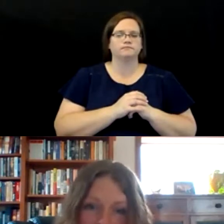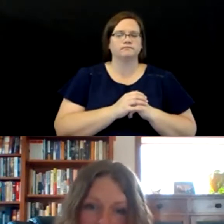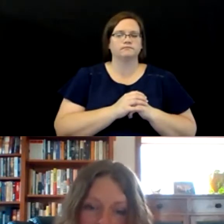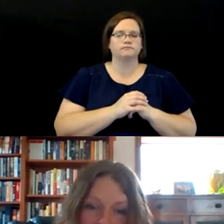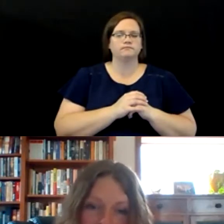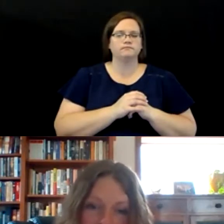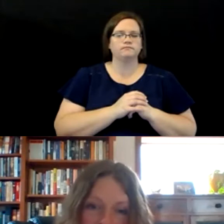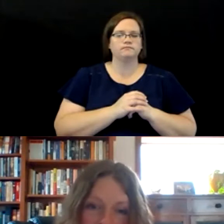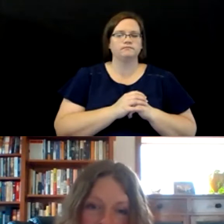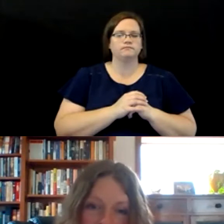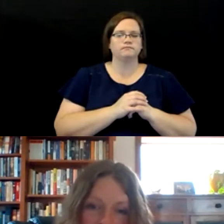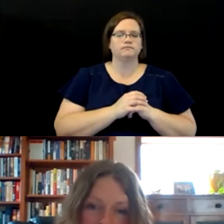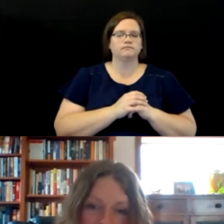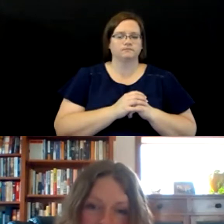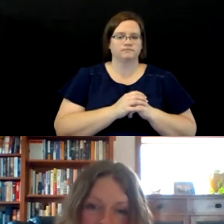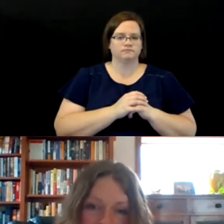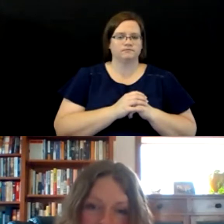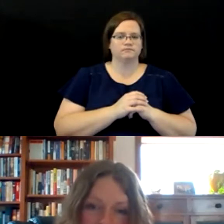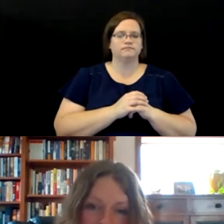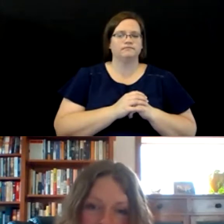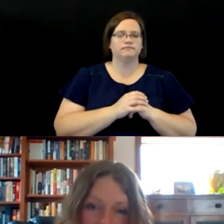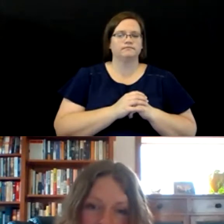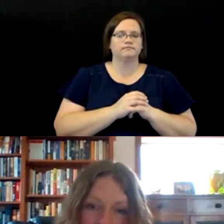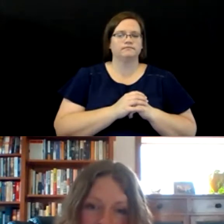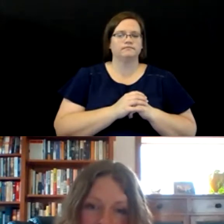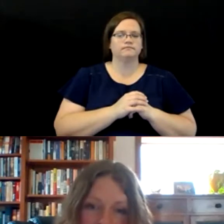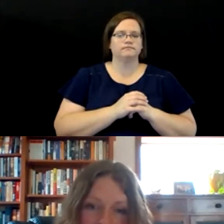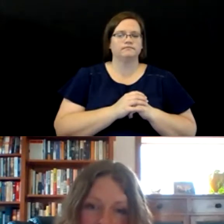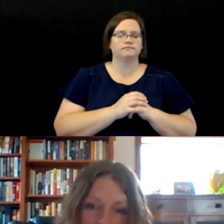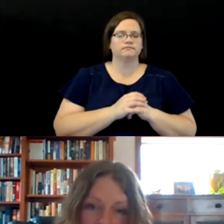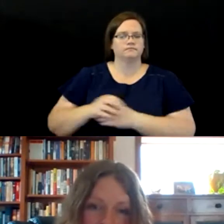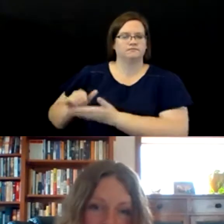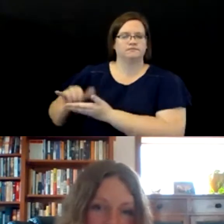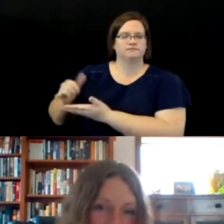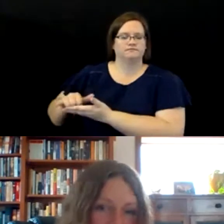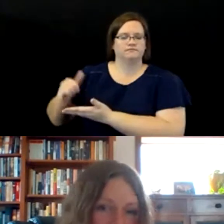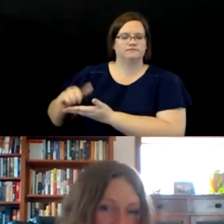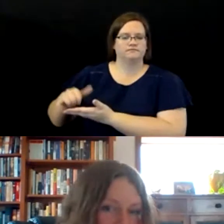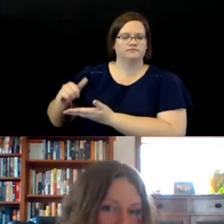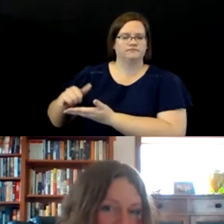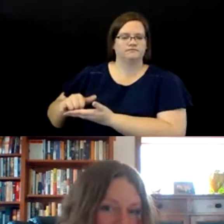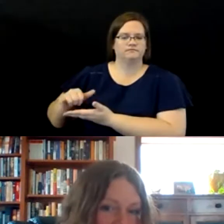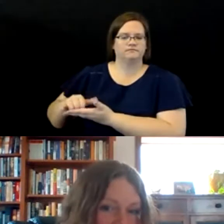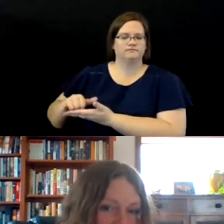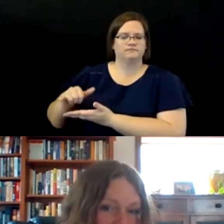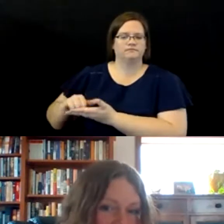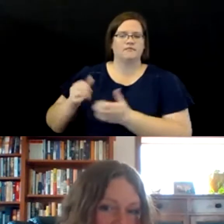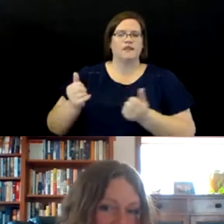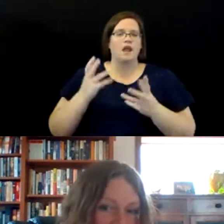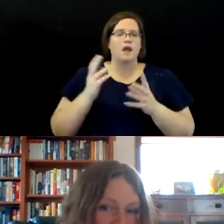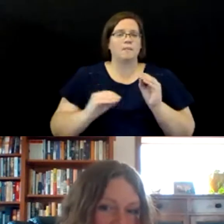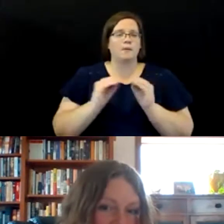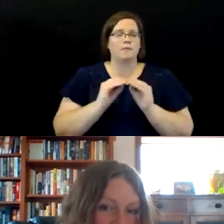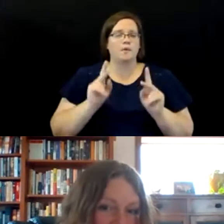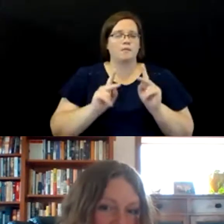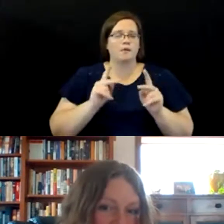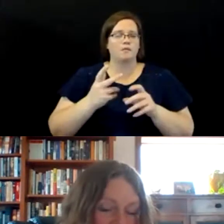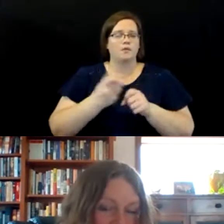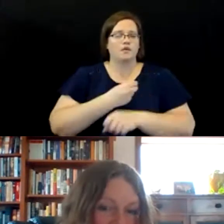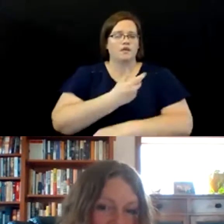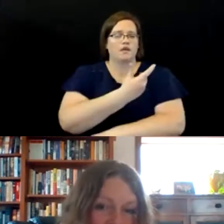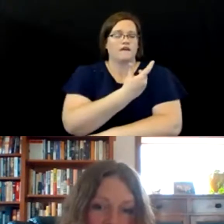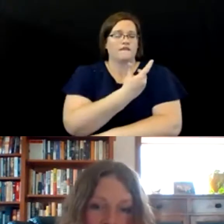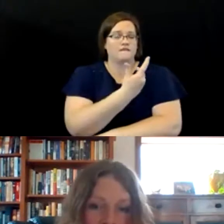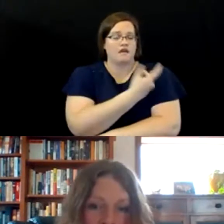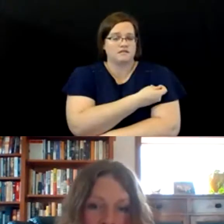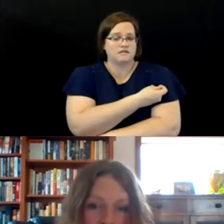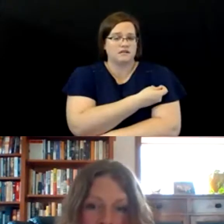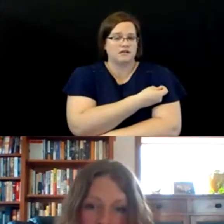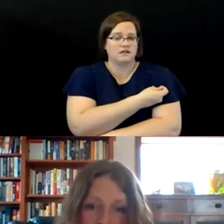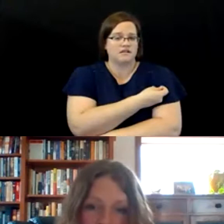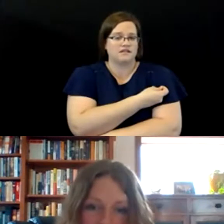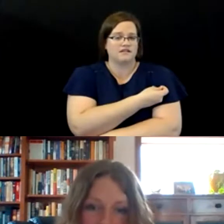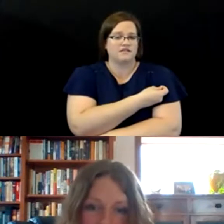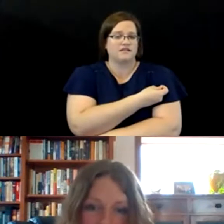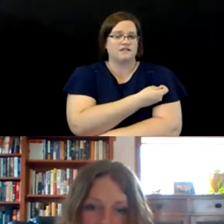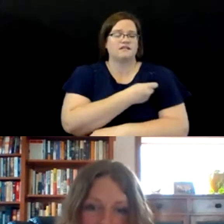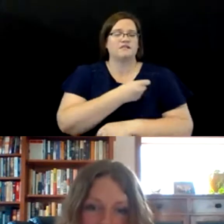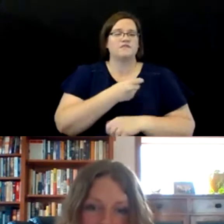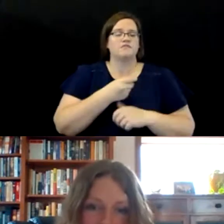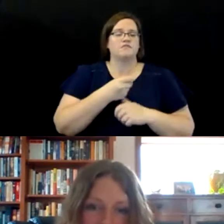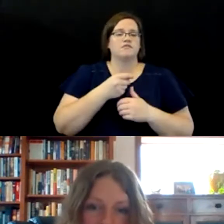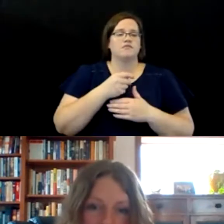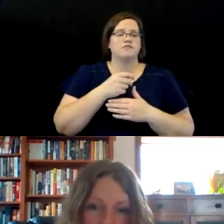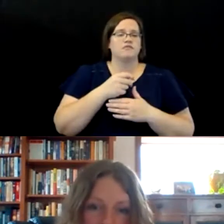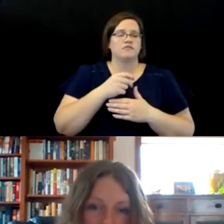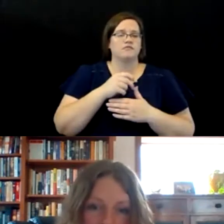get their vaccine, but all the people of the vaccine